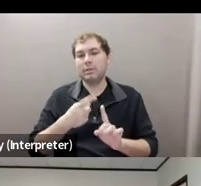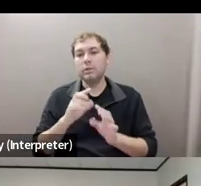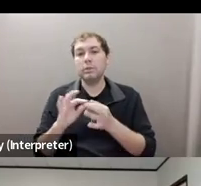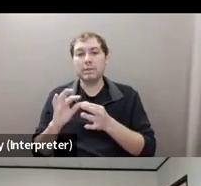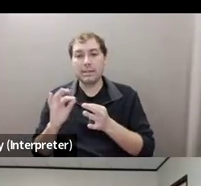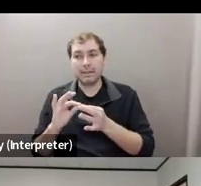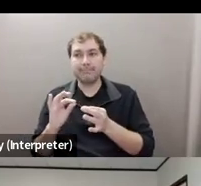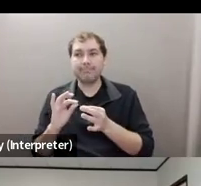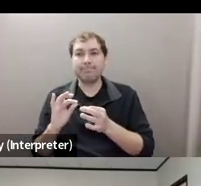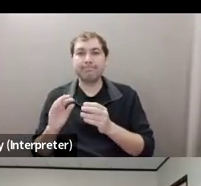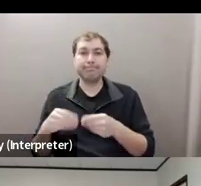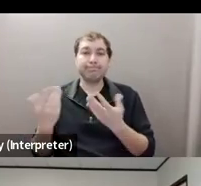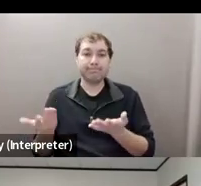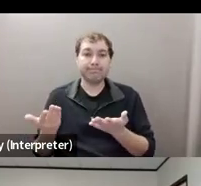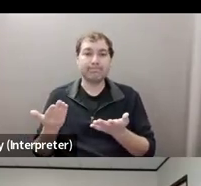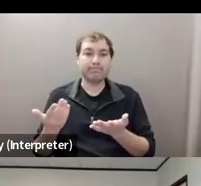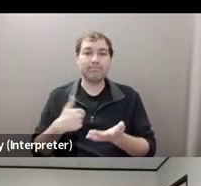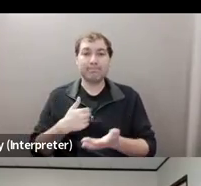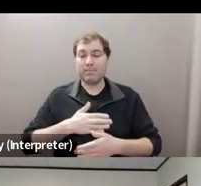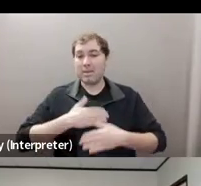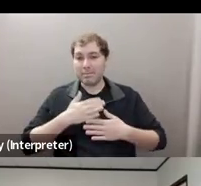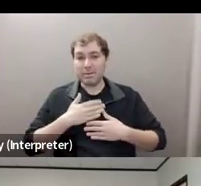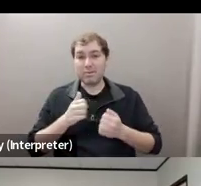Rebecca - APRIL: you know, to let them know I am not happy with your answer.